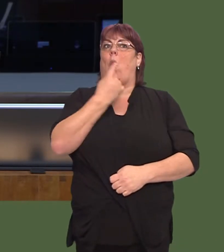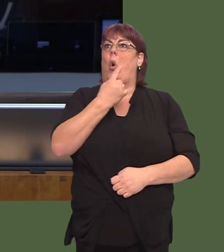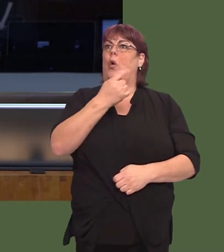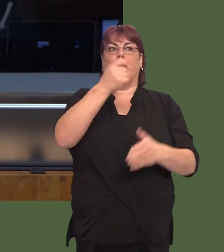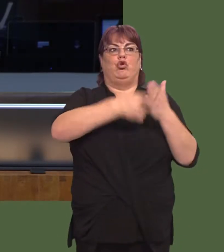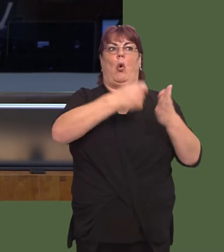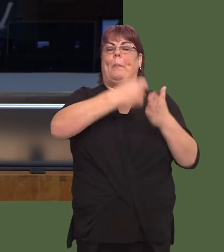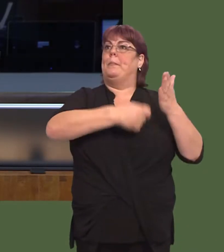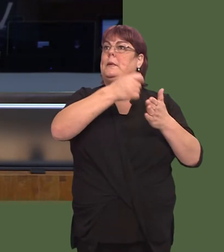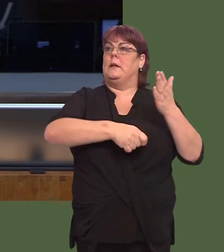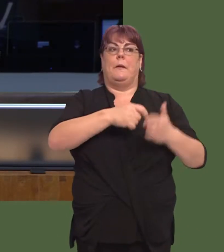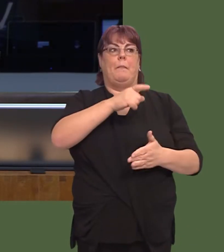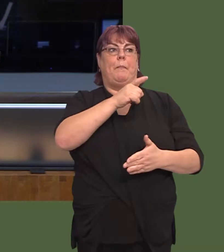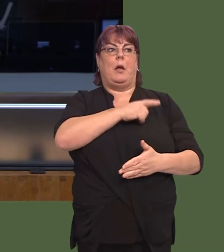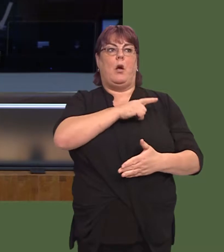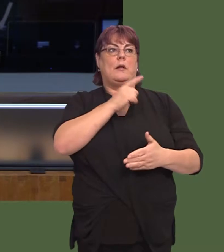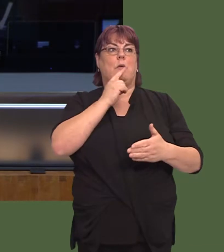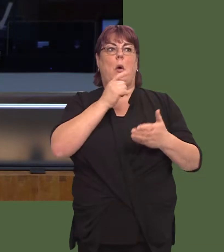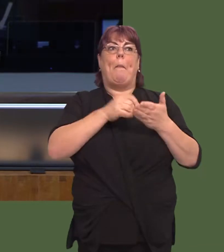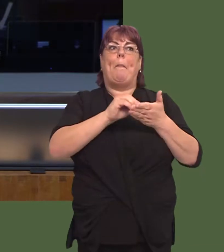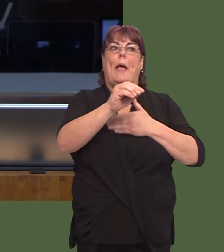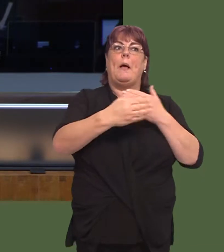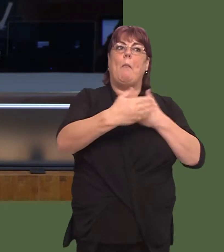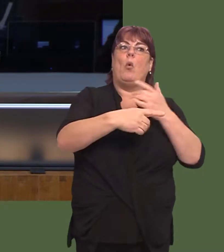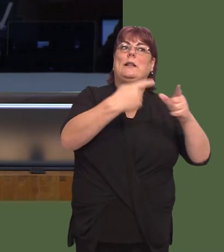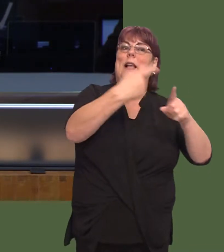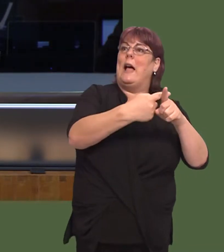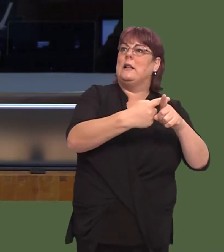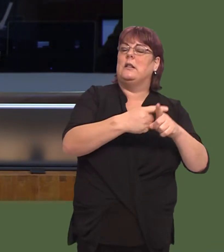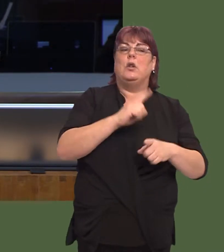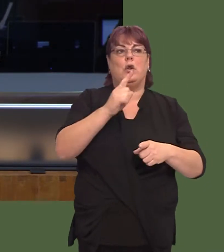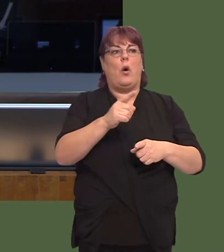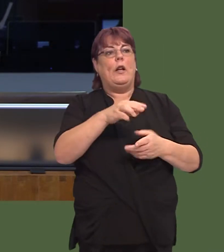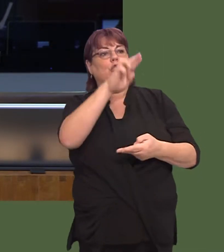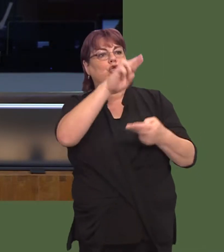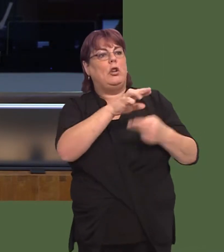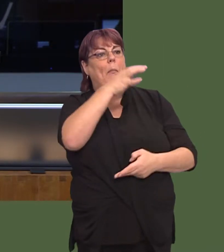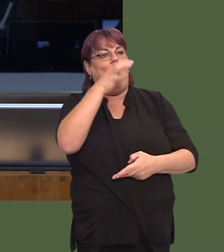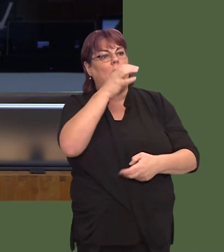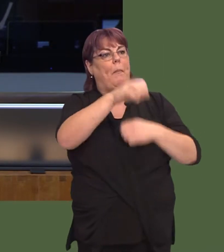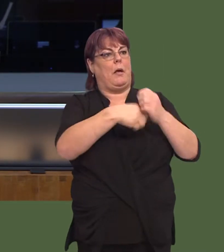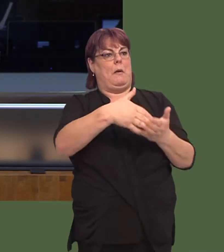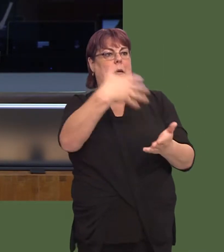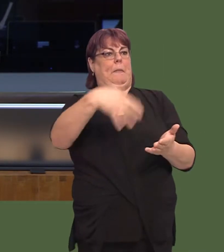is not a tax that is being imposedóit will just raise the price of a cheap product, and that will produce extra profits for the supermarkets.